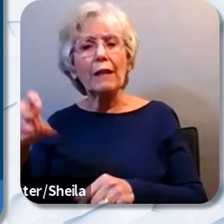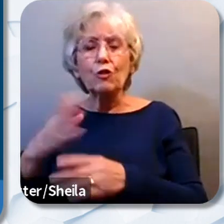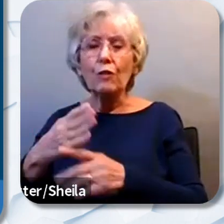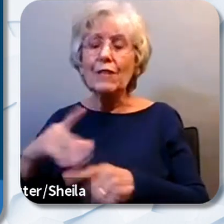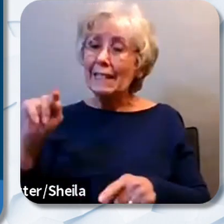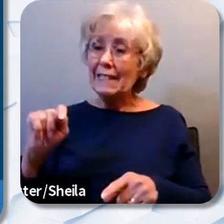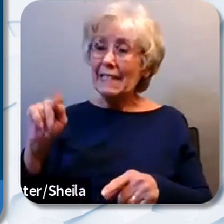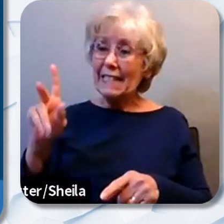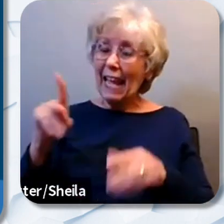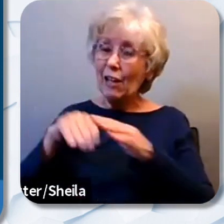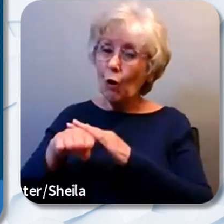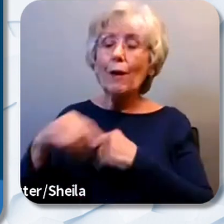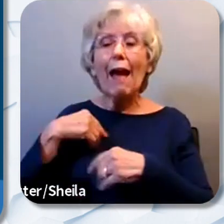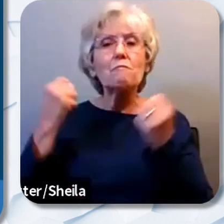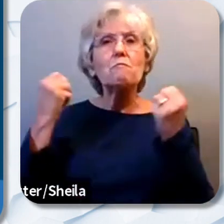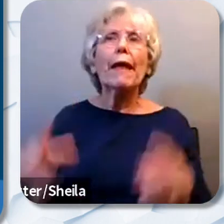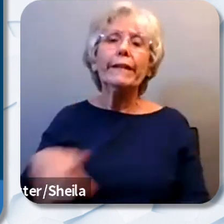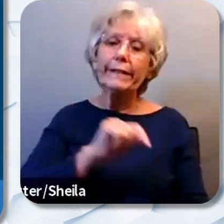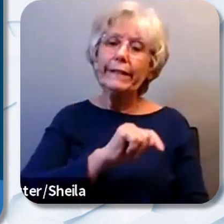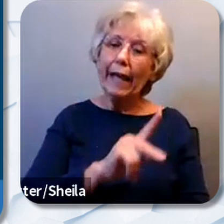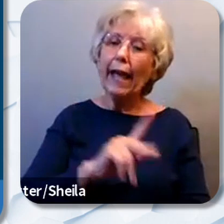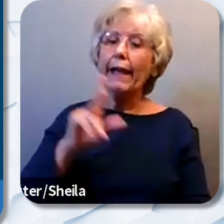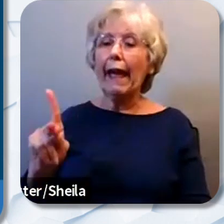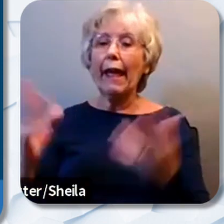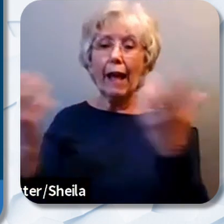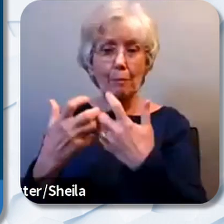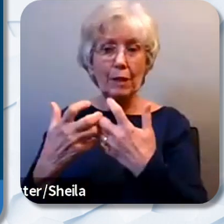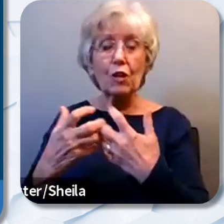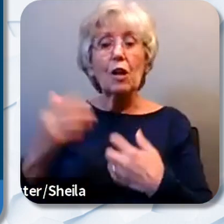a lot of tk combos and, as we all know, the instructional and develop mental.